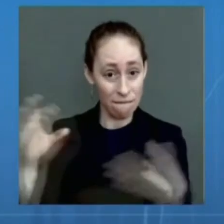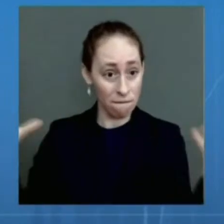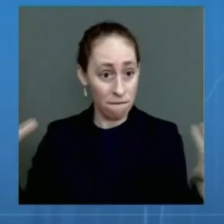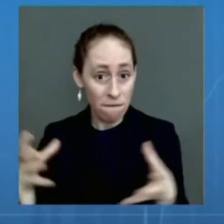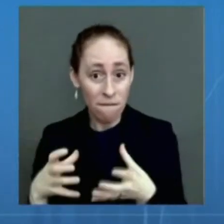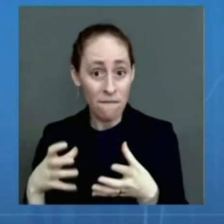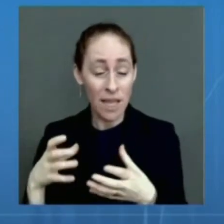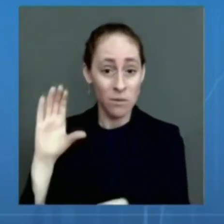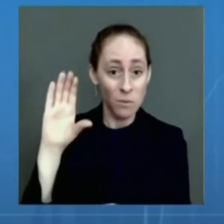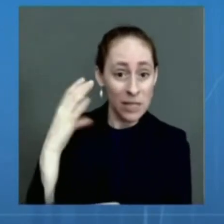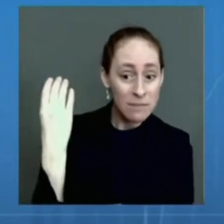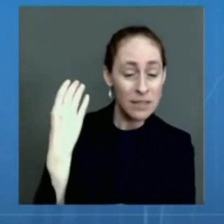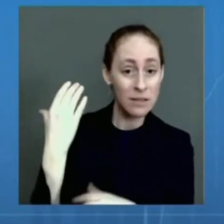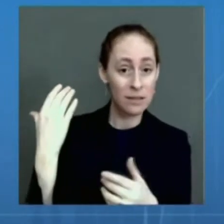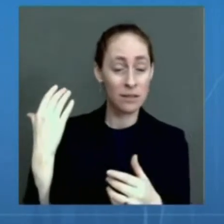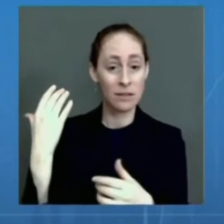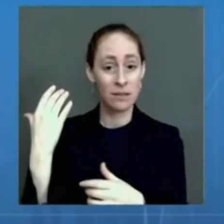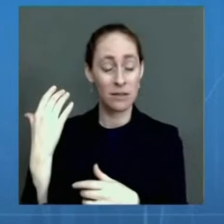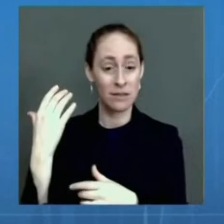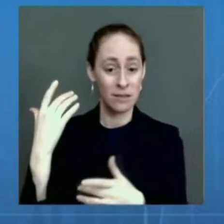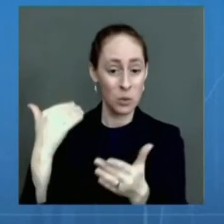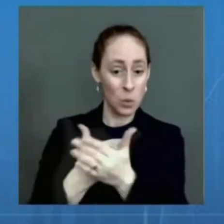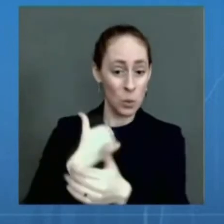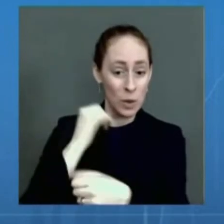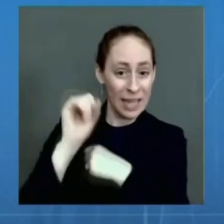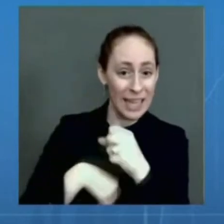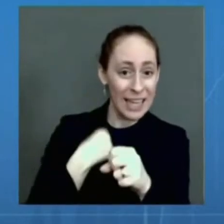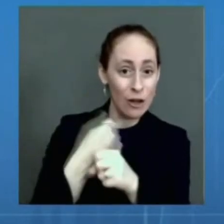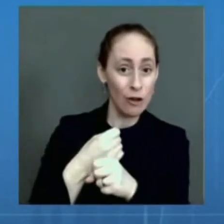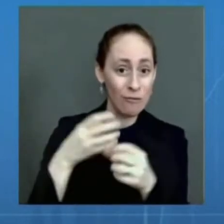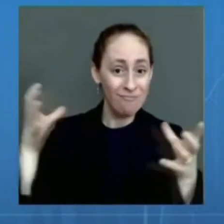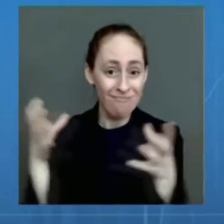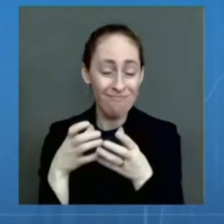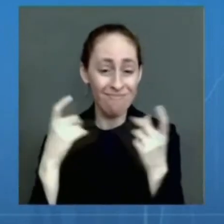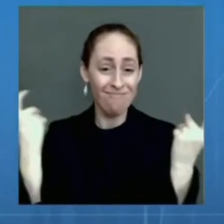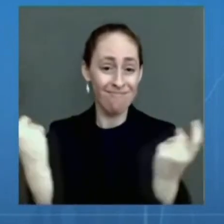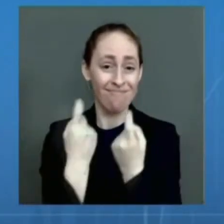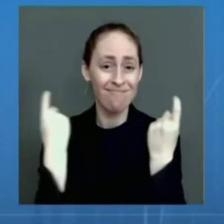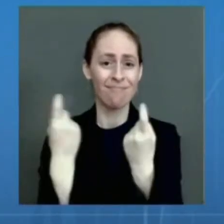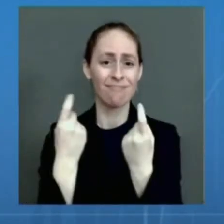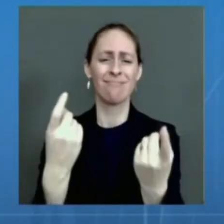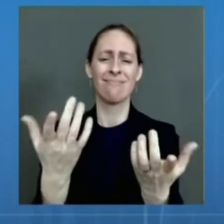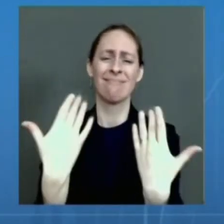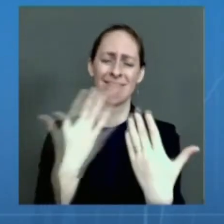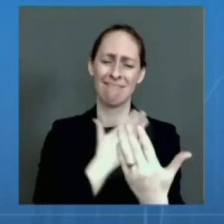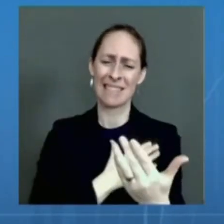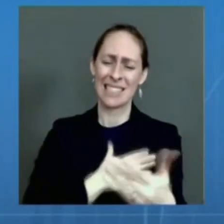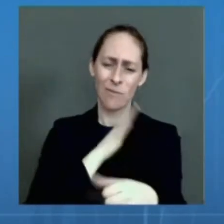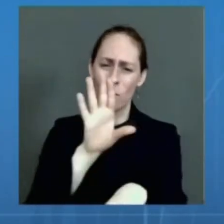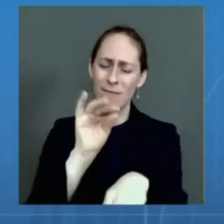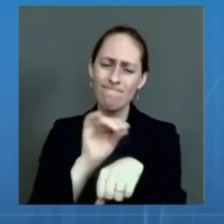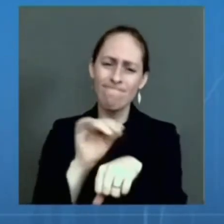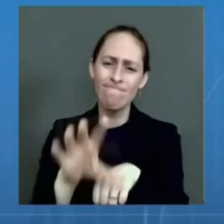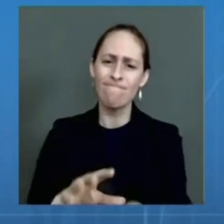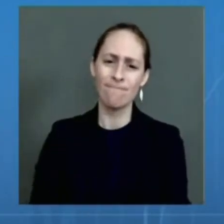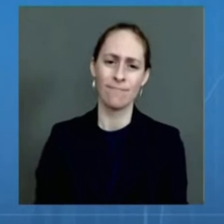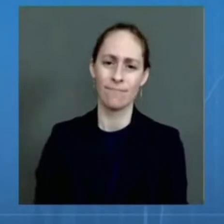CHRISTMAS AND WHAT IS YOUR MESSAGE TO PEOPLE AS WE APPROACH THE HOLIDAY SEASON. THE FIRST QUESTION AND THEN